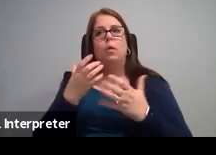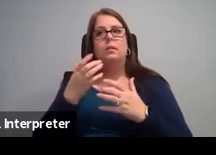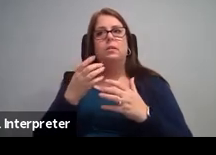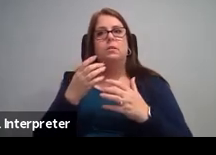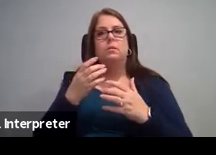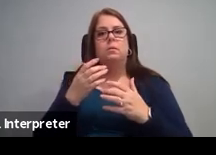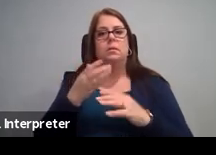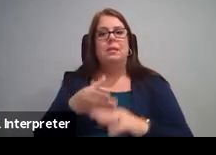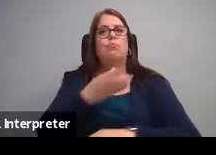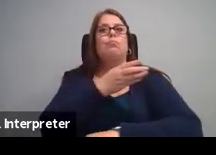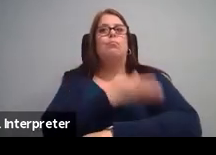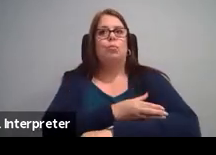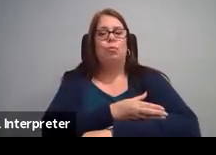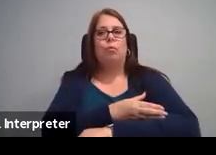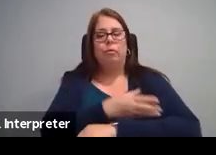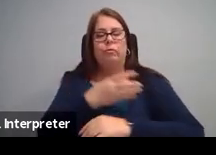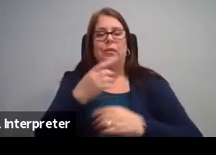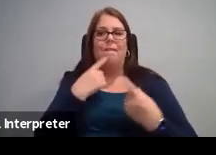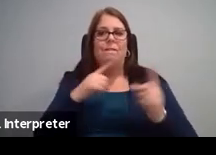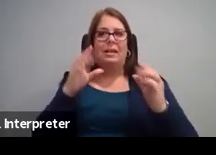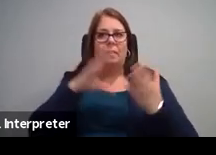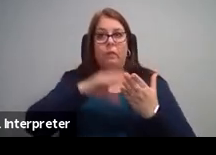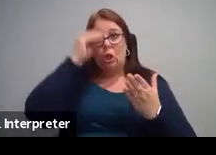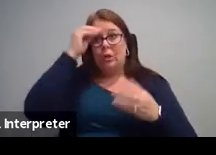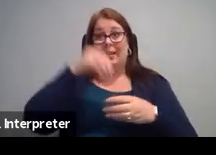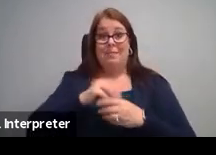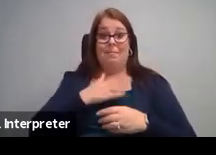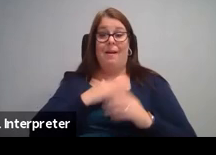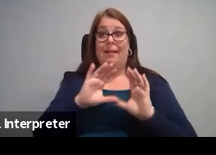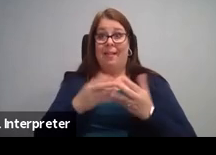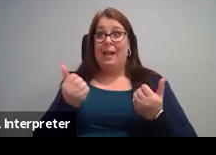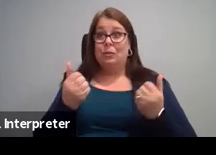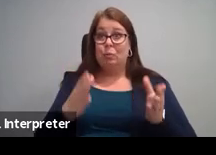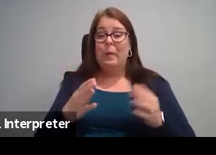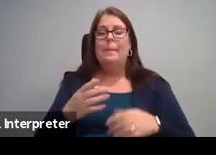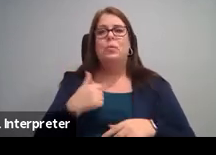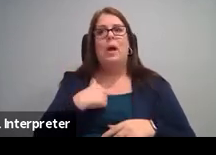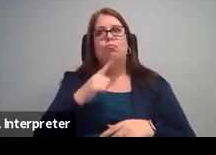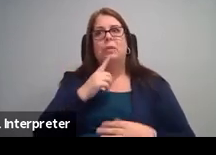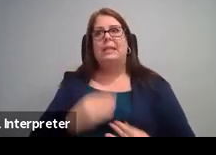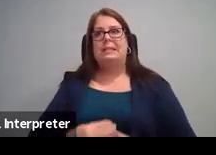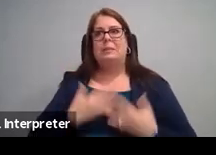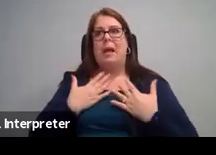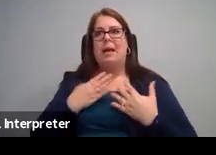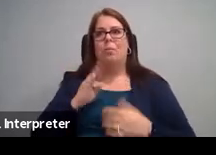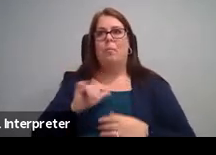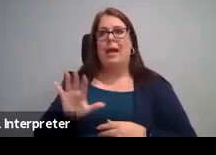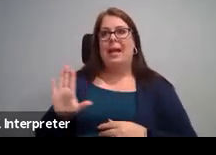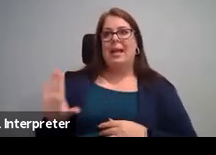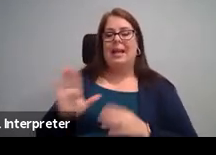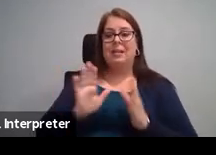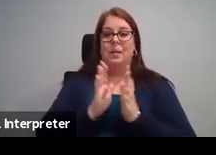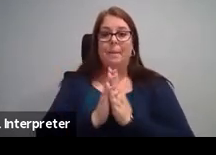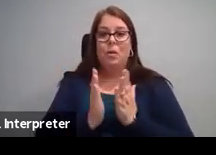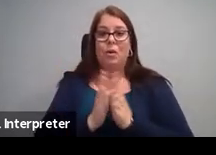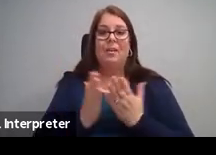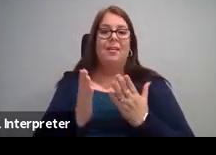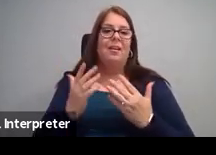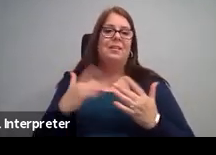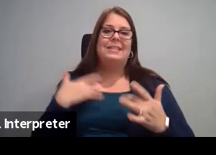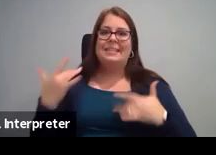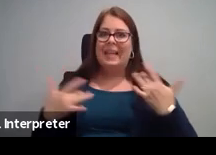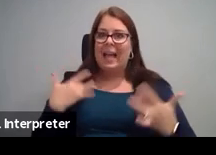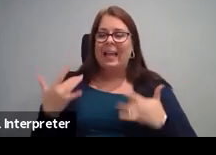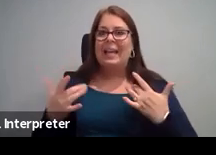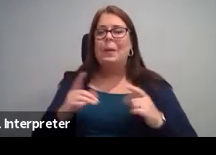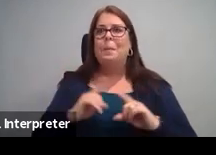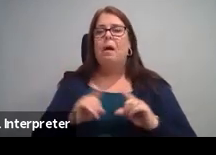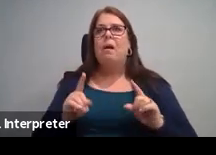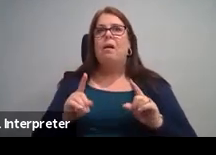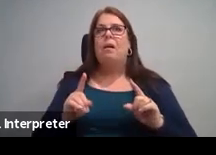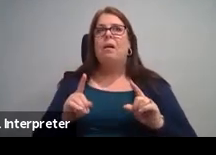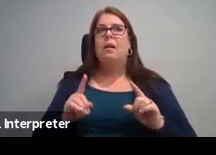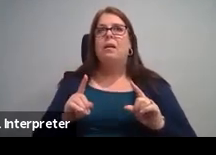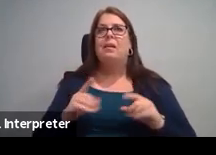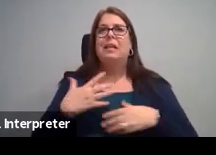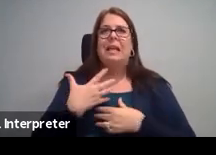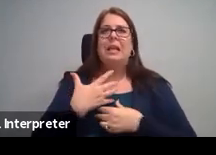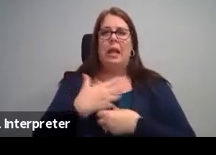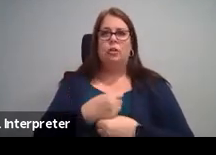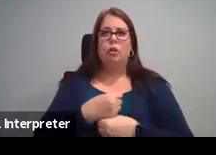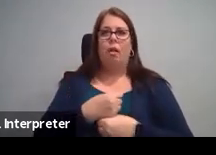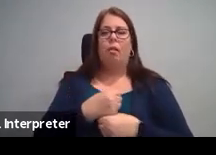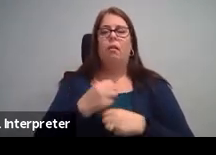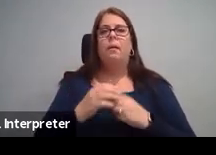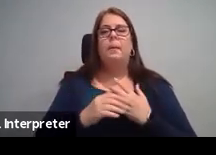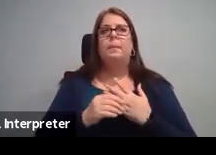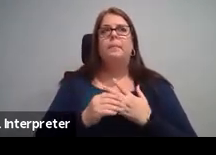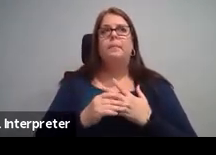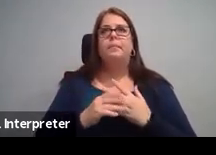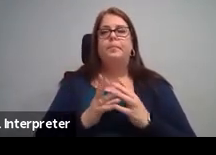Laurie Arnold: When I was a classroom teacher. And so I was really inspired by this book. And for me I was ready to go back and teach. I was so excited, but really the the premise here, kind of, in a nutshell, is that when we